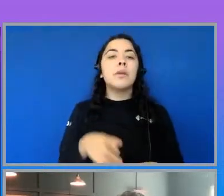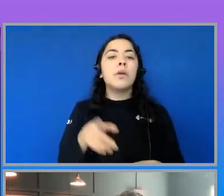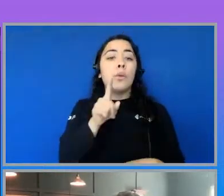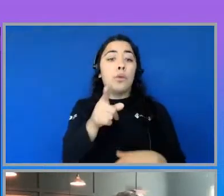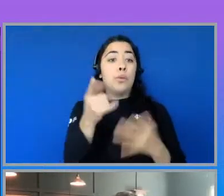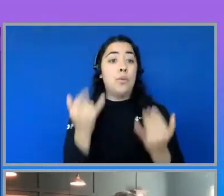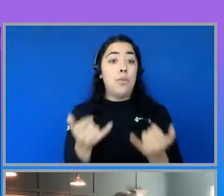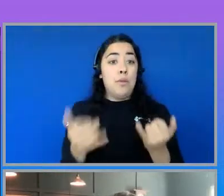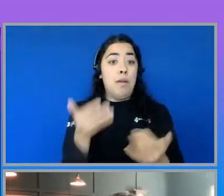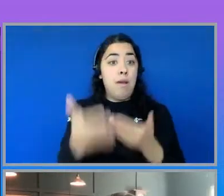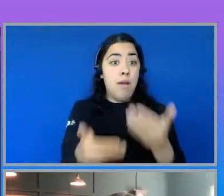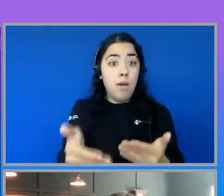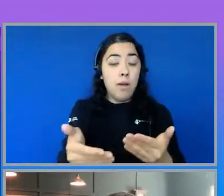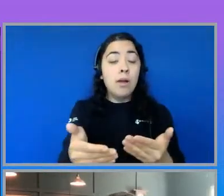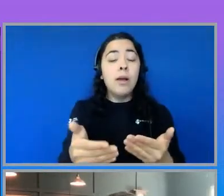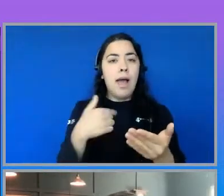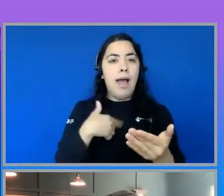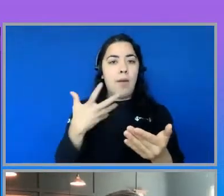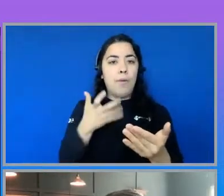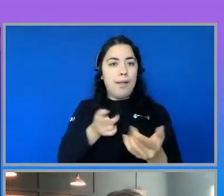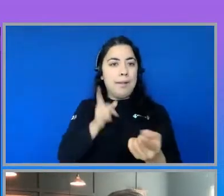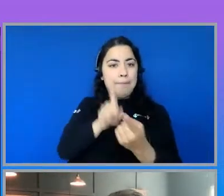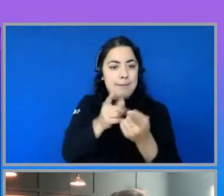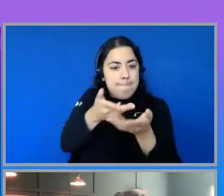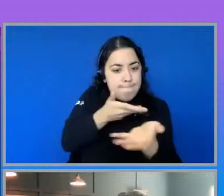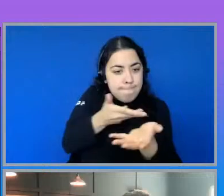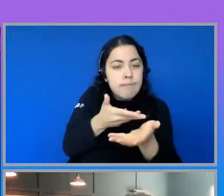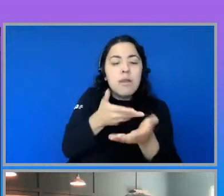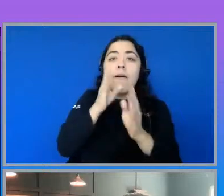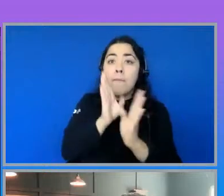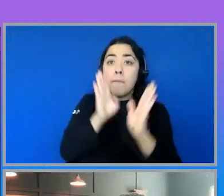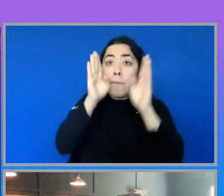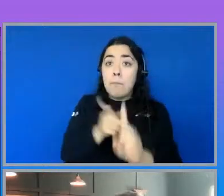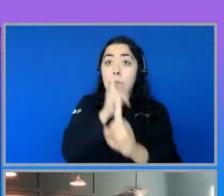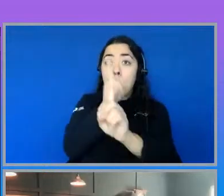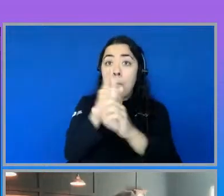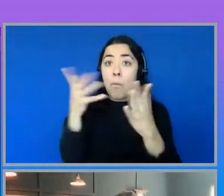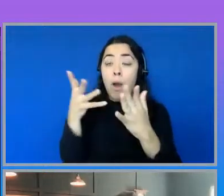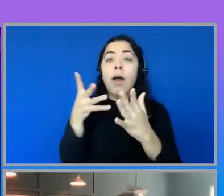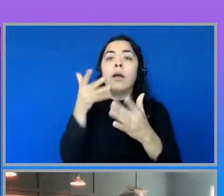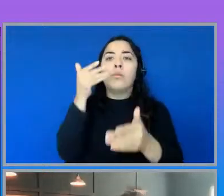let's start by focusing on progress over perfection. So